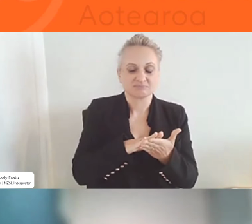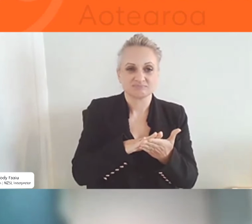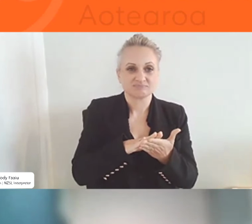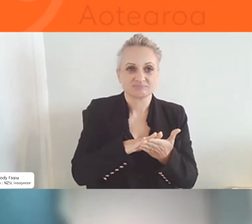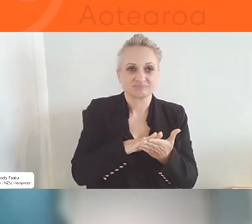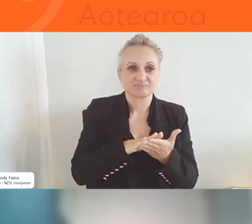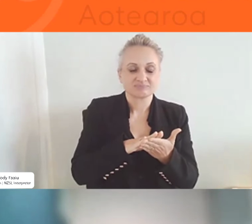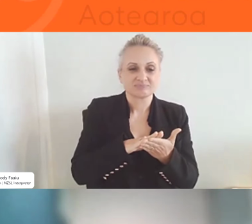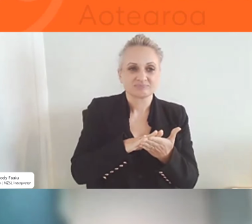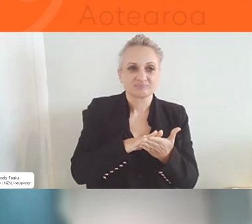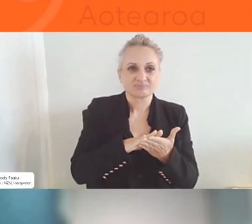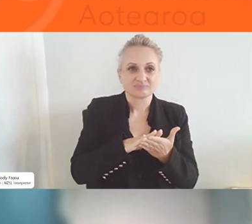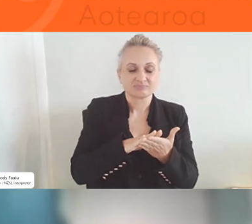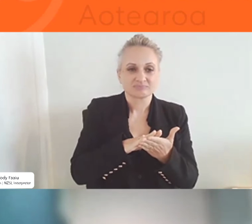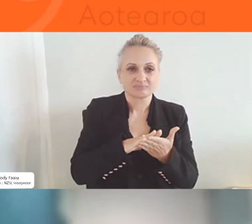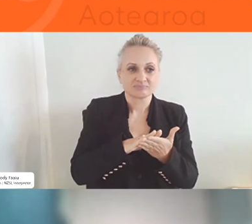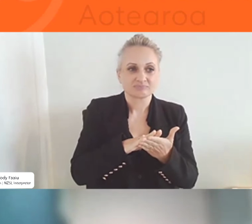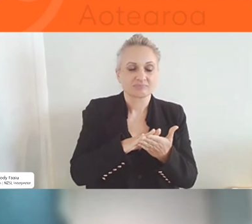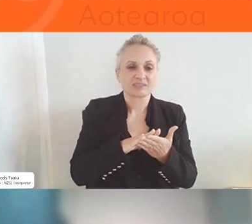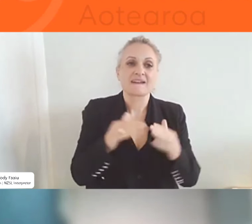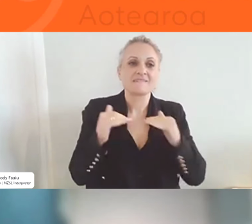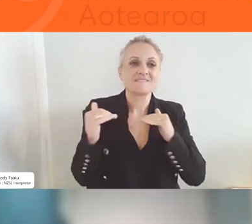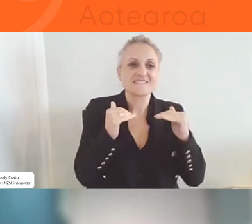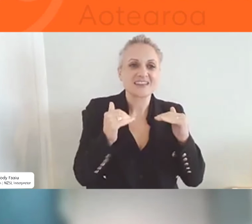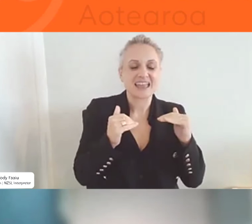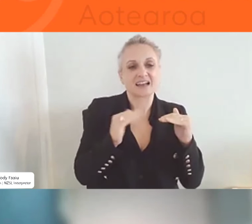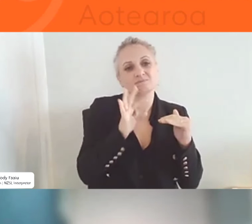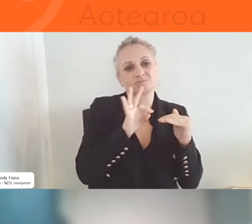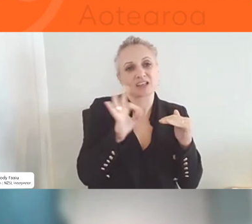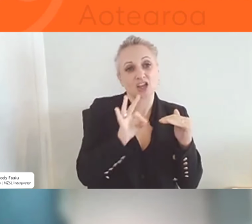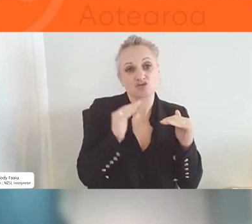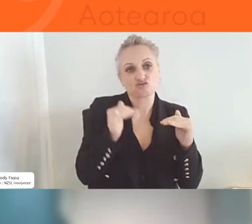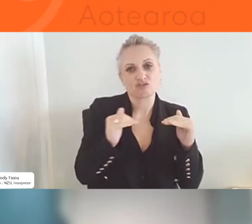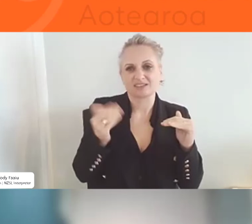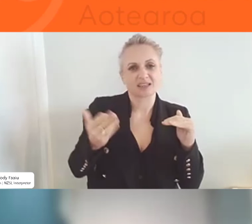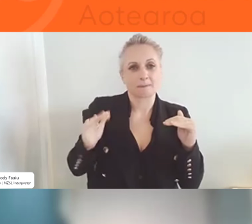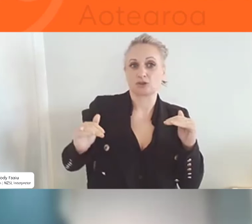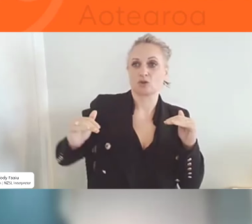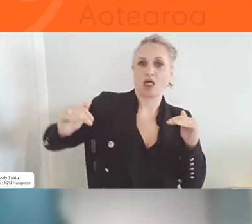rates. So I think there is an avenue there to try and get better access